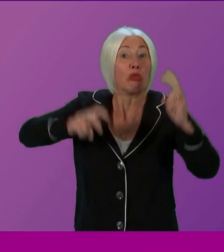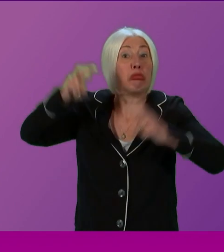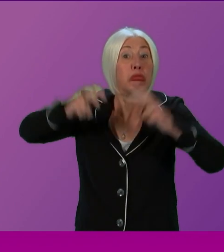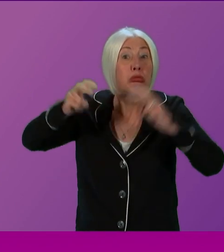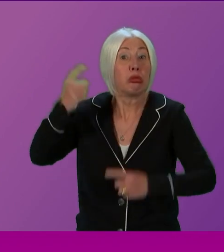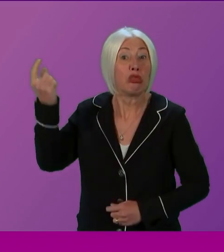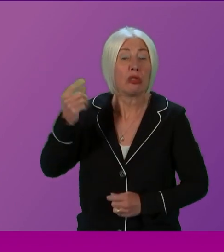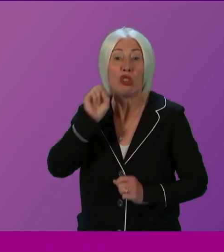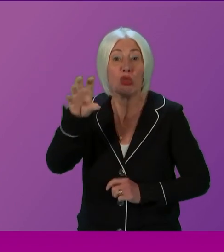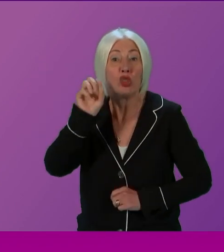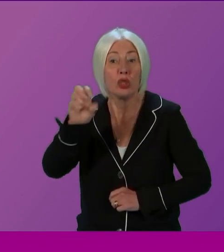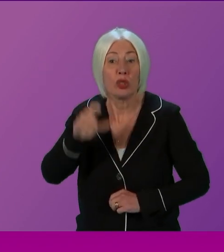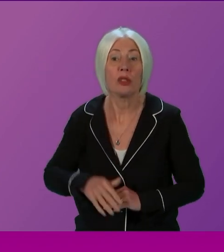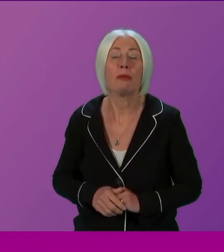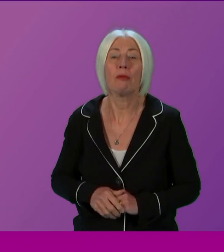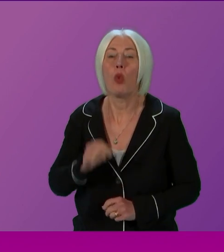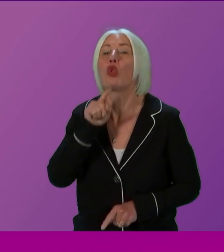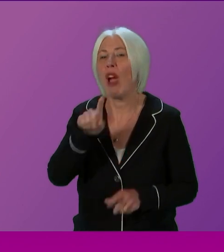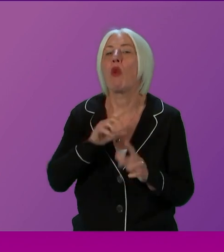We have tried, Mr Ross. We will suspend briefly.